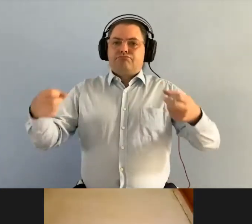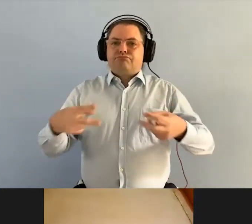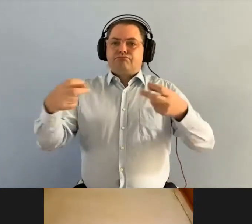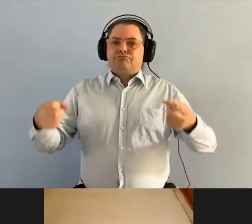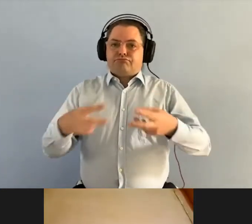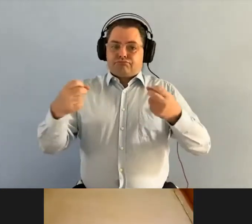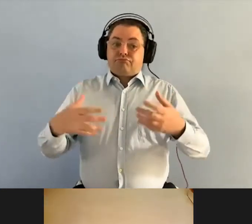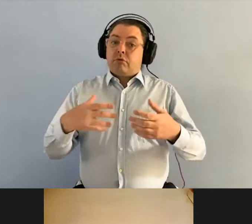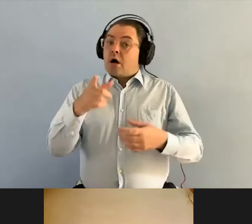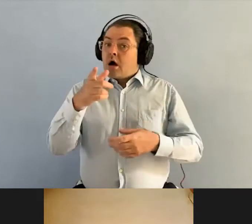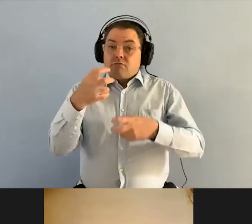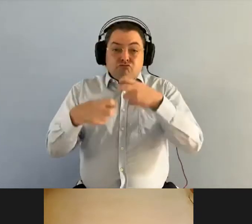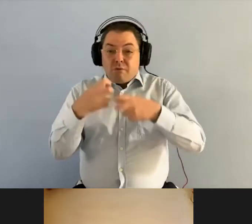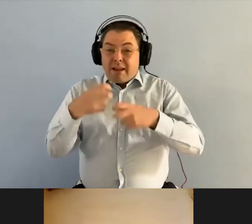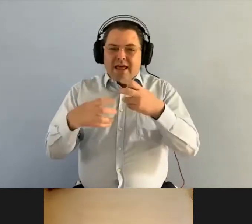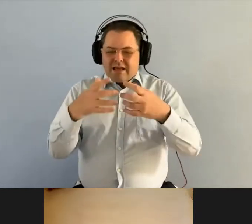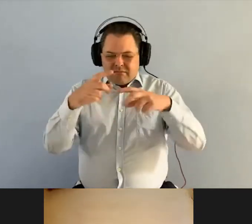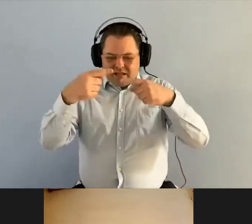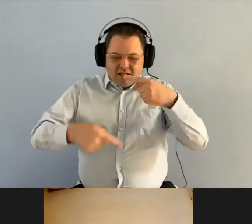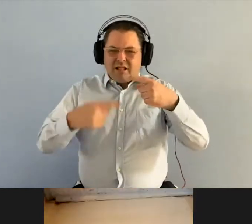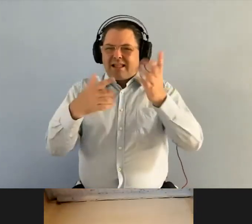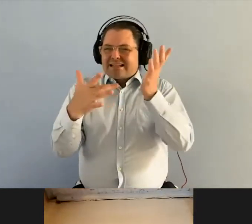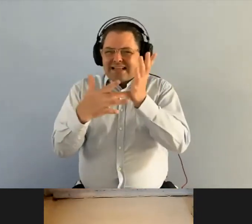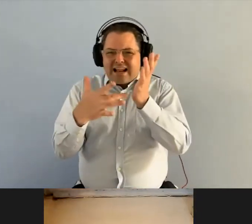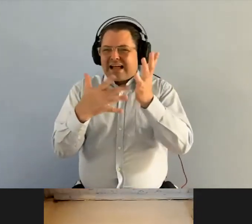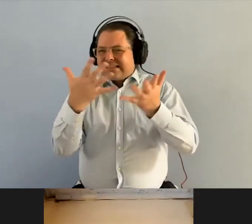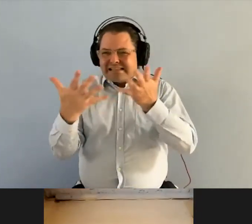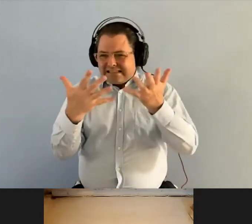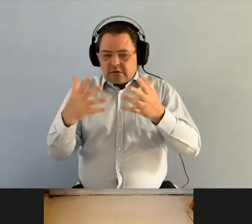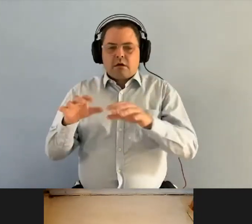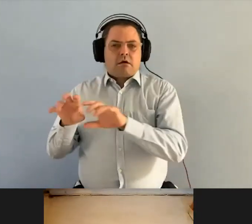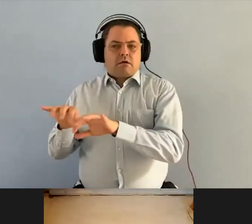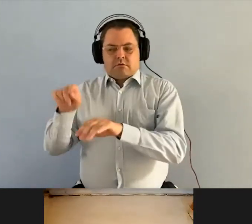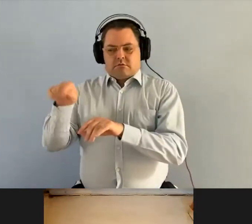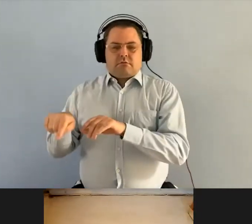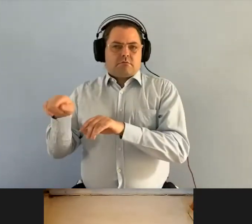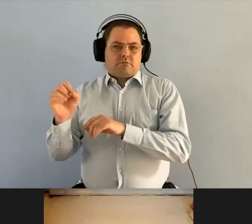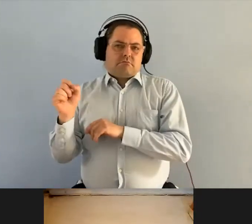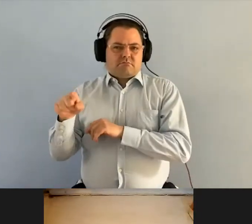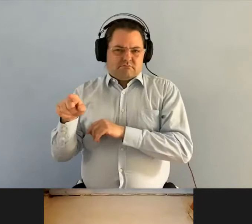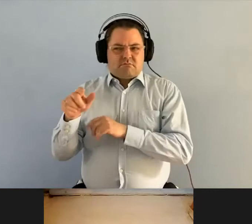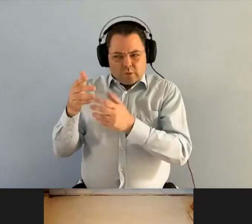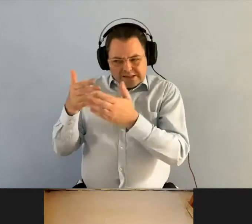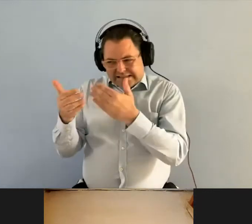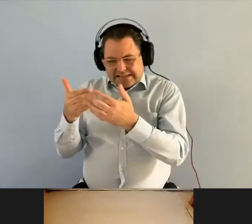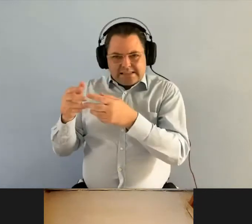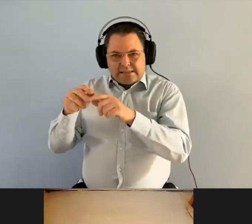in the chat box. If you have any technical issues accessing any of these services, please feel free to post in the chat